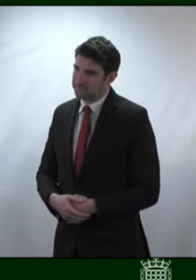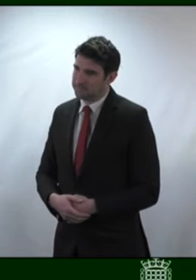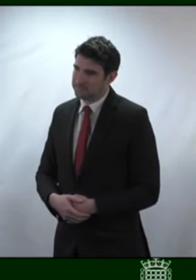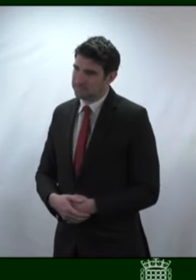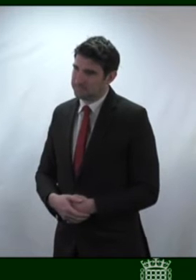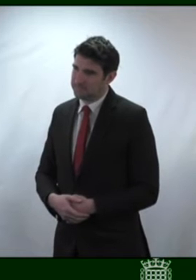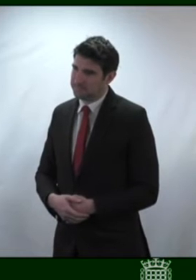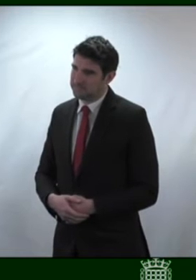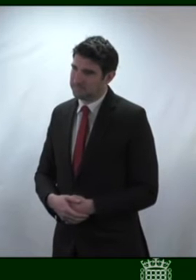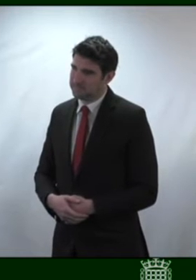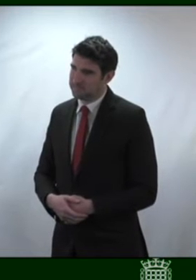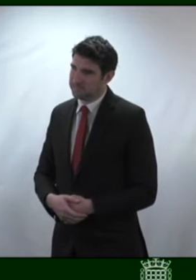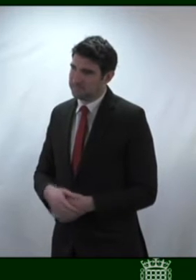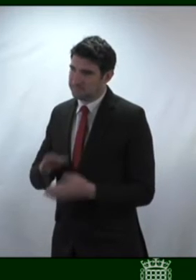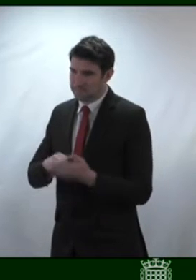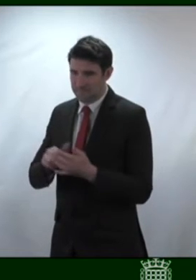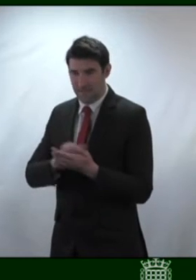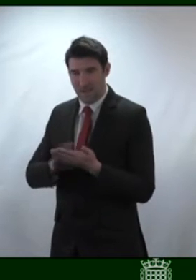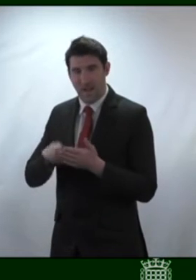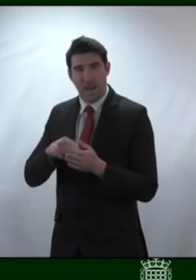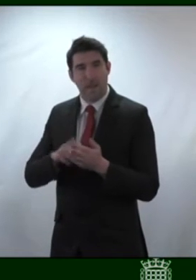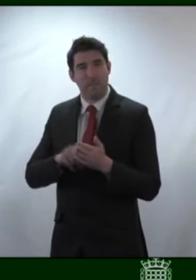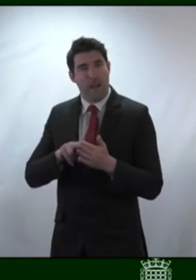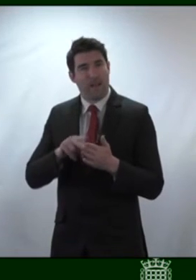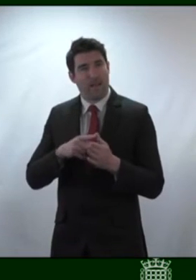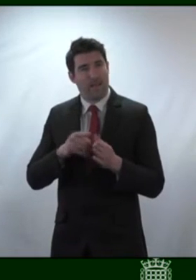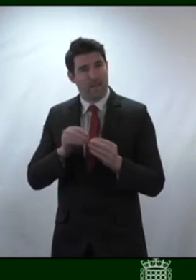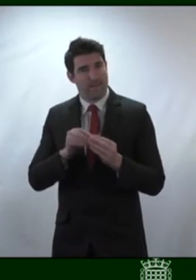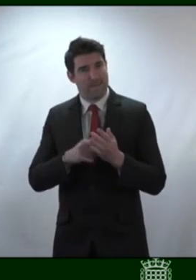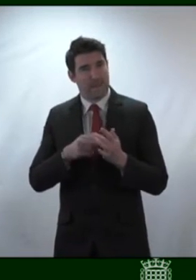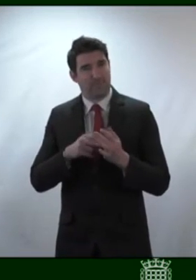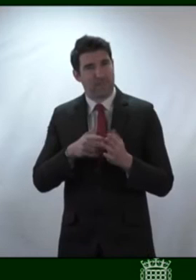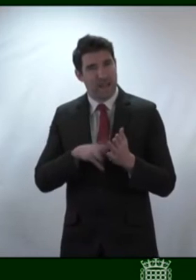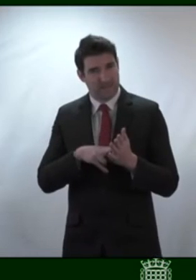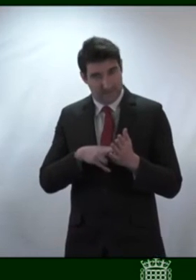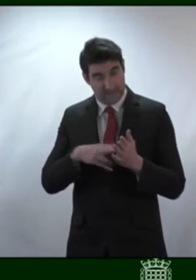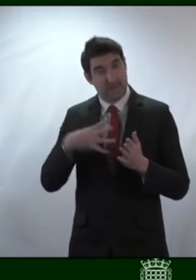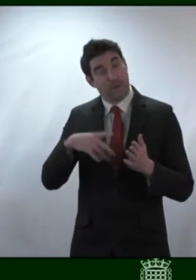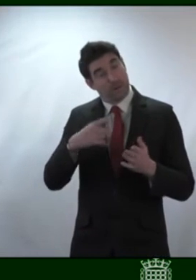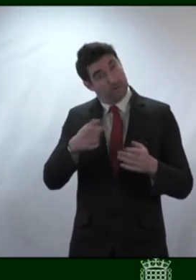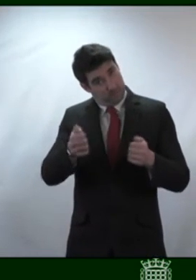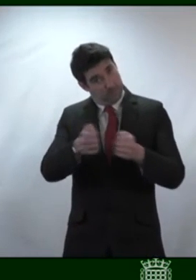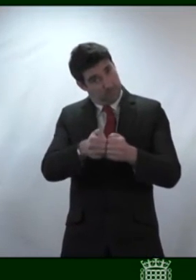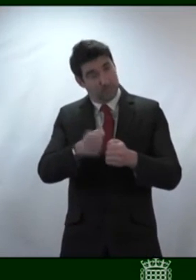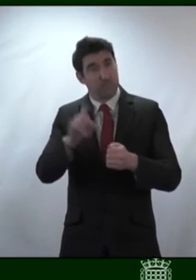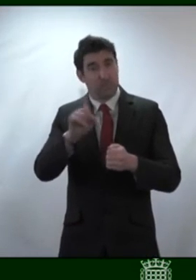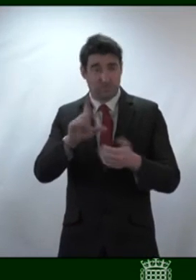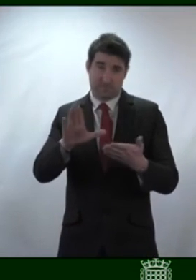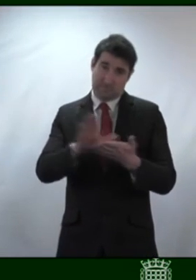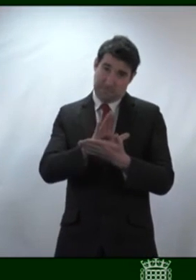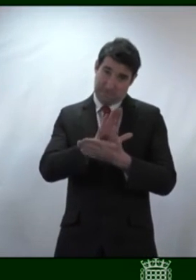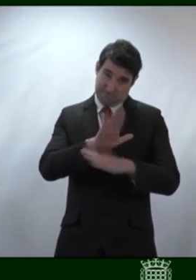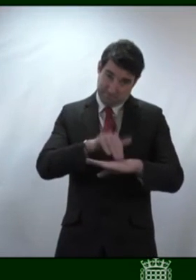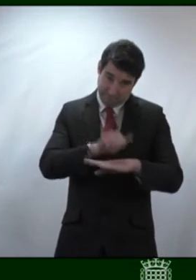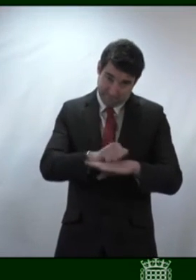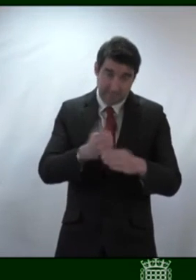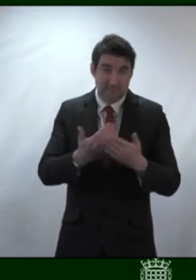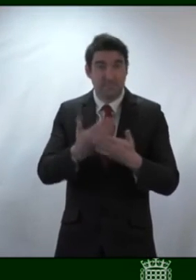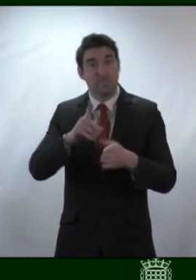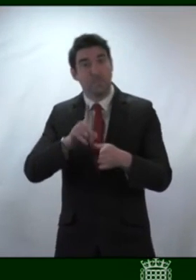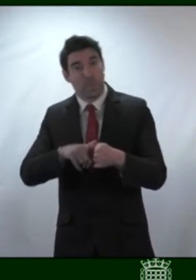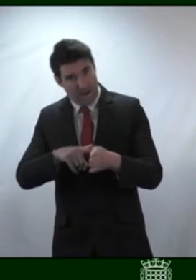May I join the Prime Minister in those good wishes for Christmas and add my own good wishes to you,